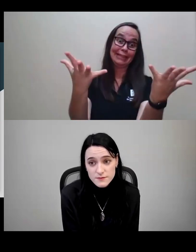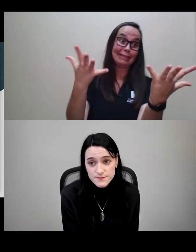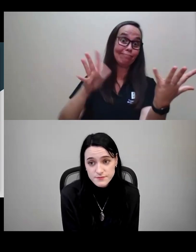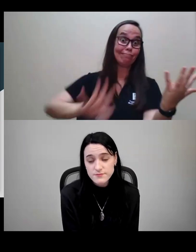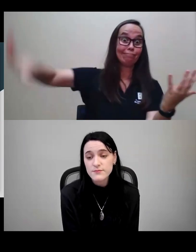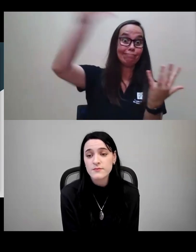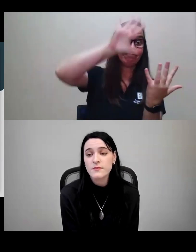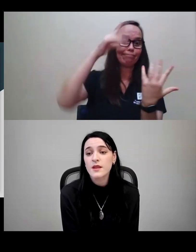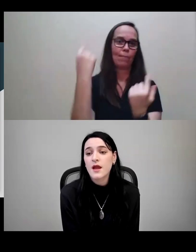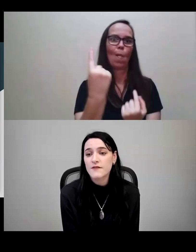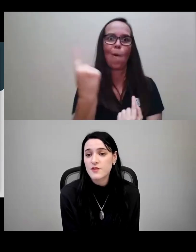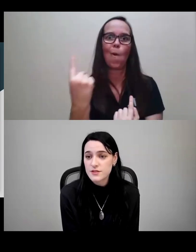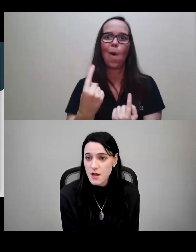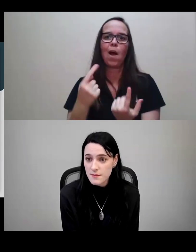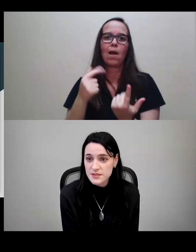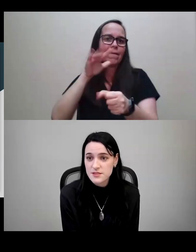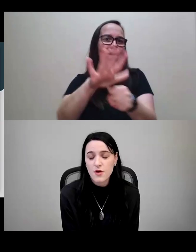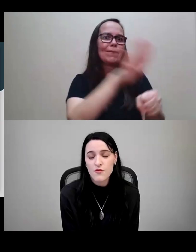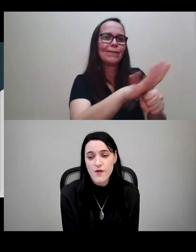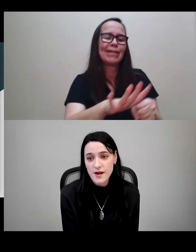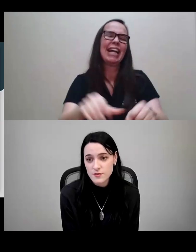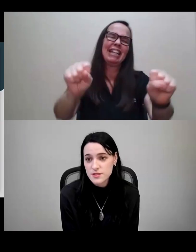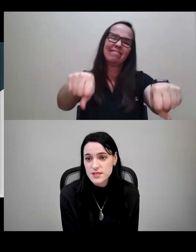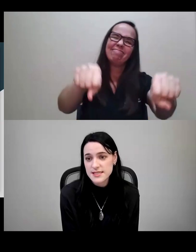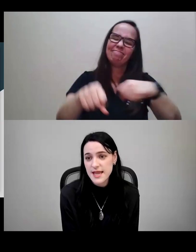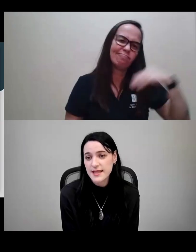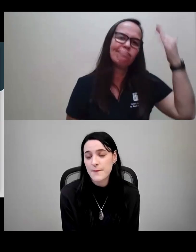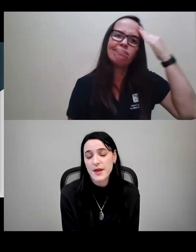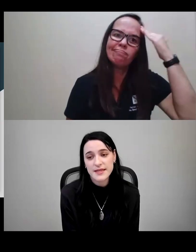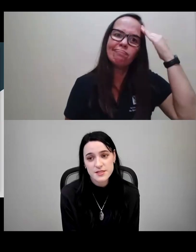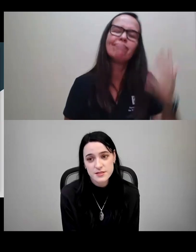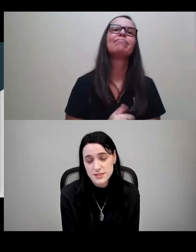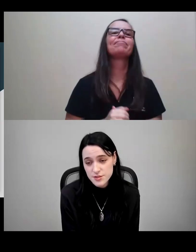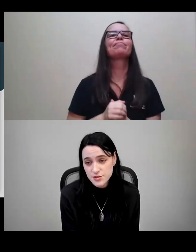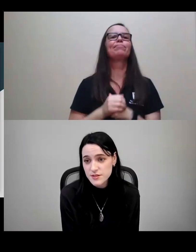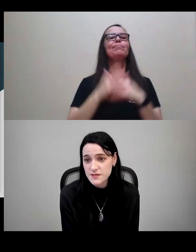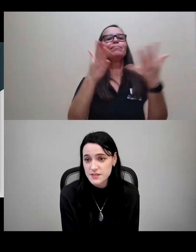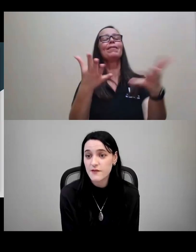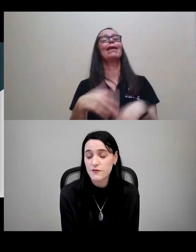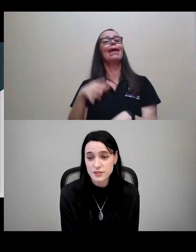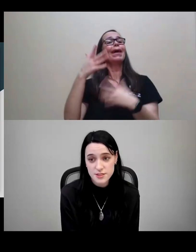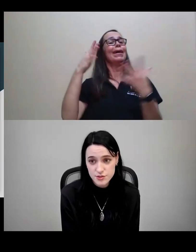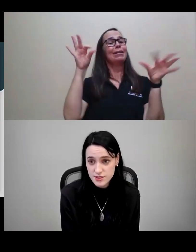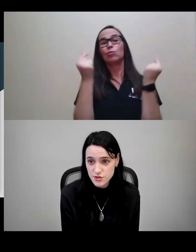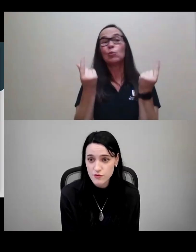model I've noticed comments around saying that many teachers of the deaf or teachers